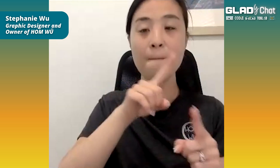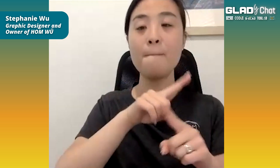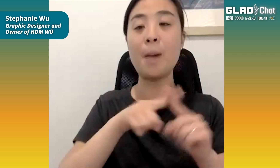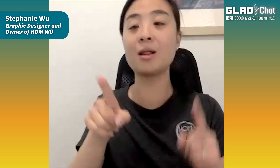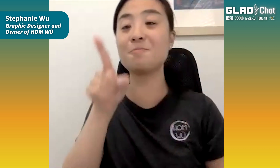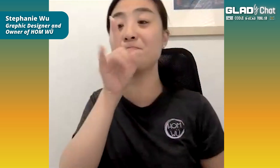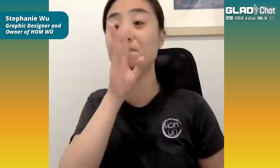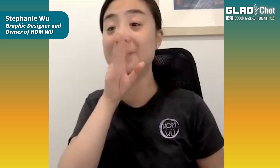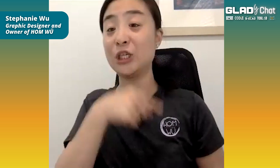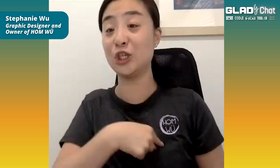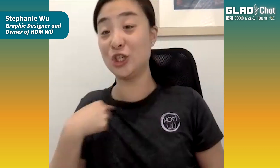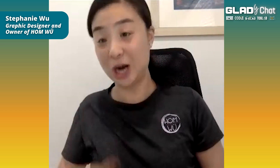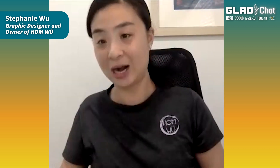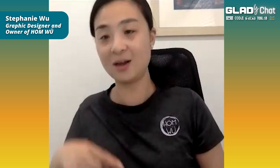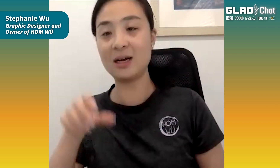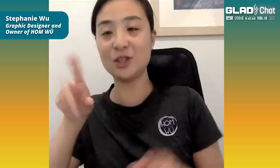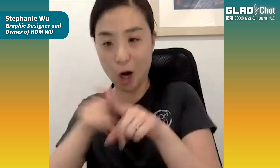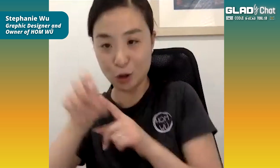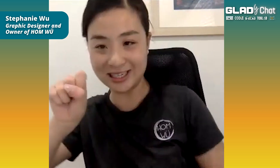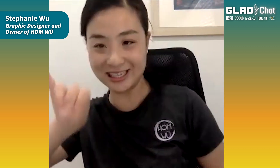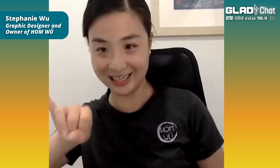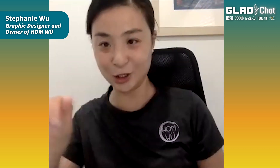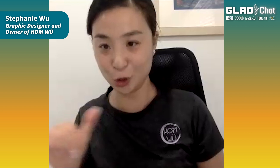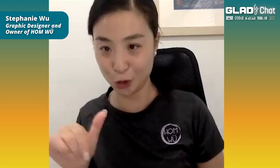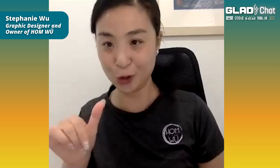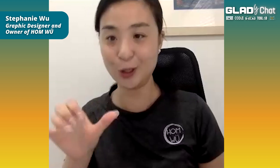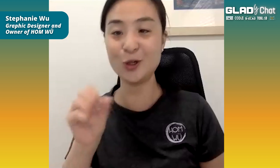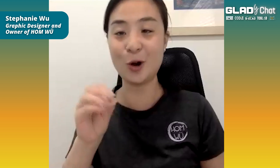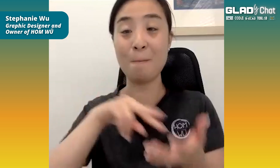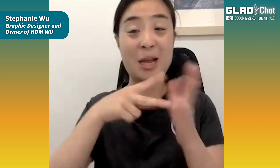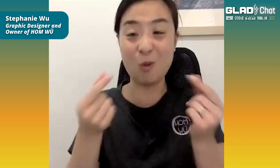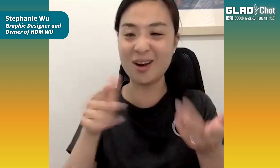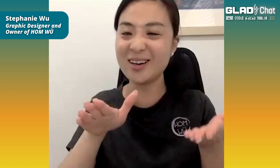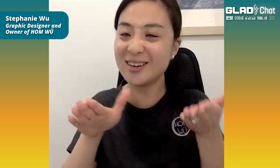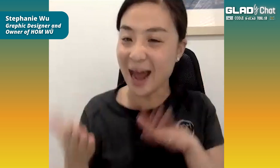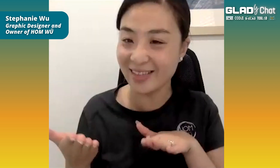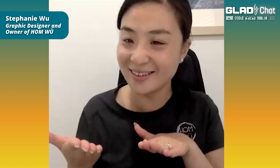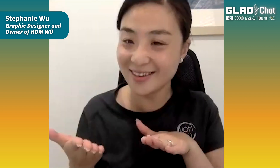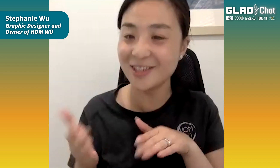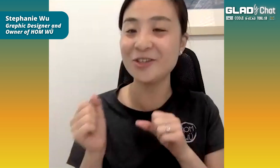and the Chinese pronounciation is also “si” for the word death.